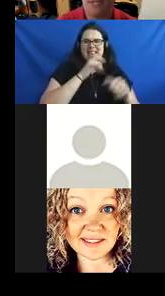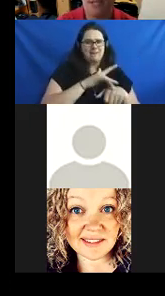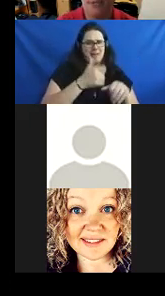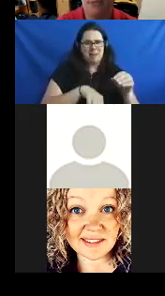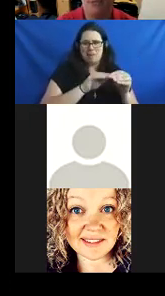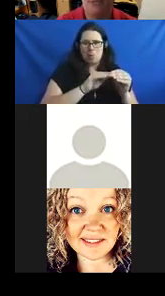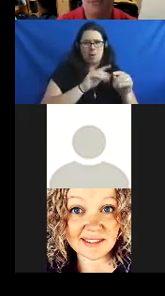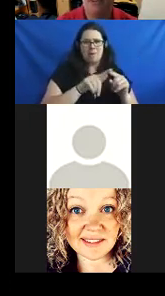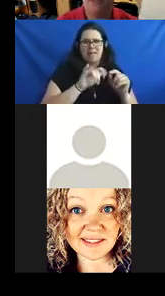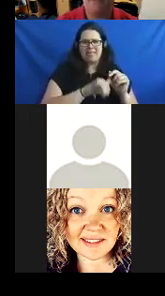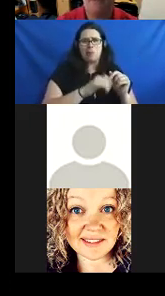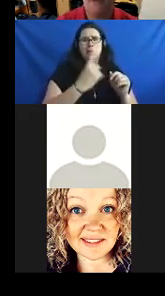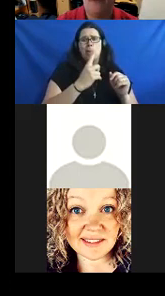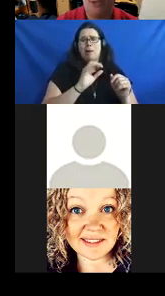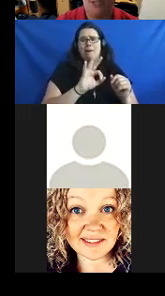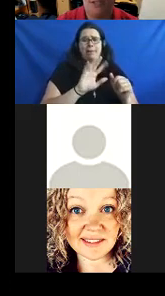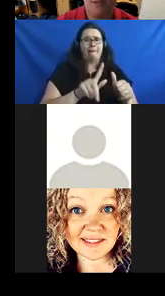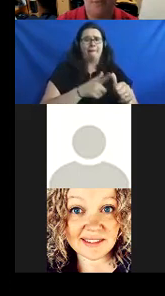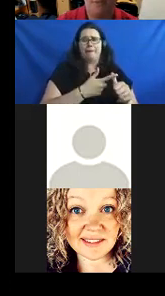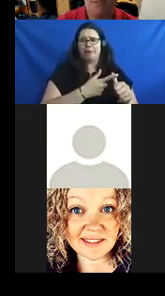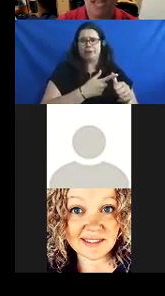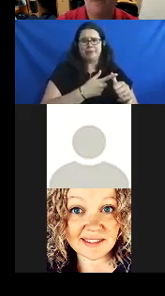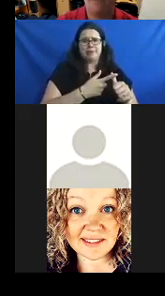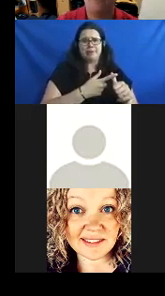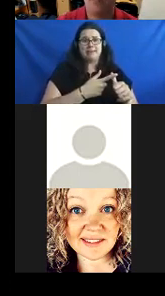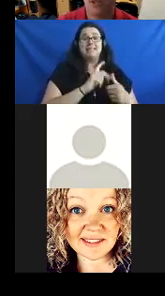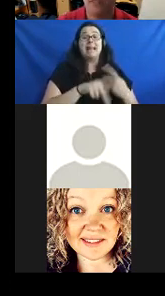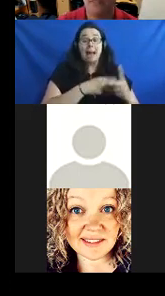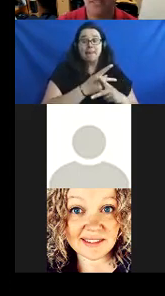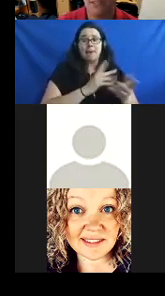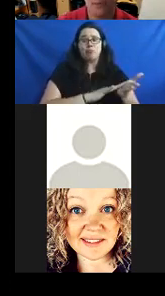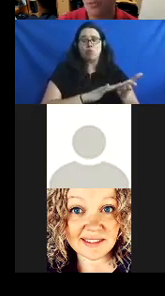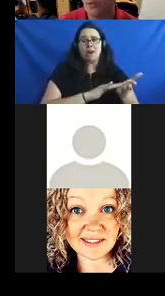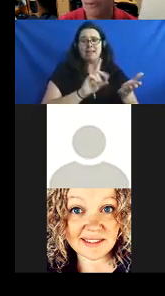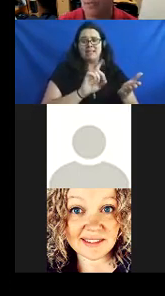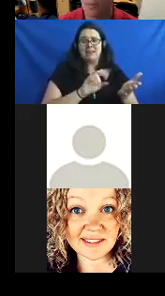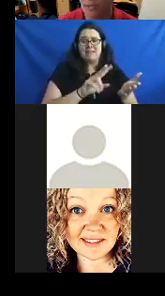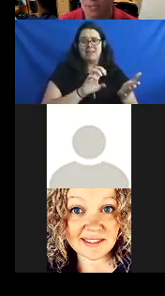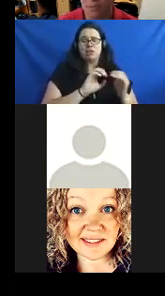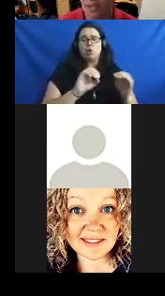THAT WAS ONE OF THE FIRST TYPES OF BRAILLE DEVICES. THERE WAS NO REFRESHABLE BRAILLE DISPLAY.